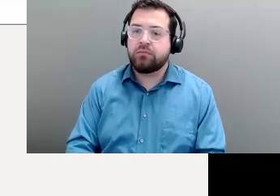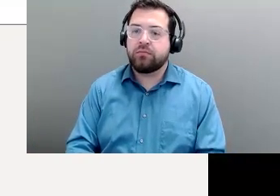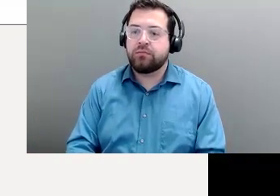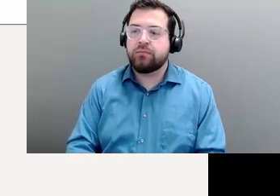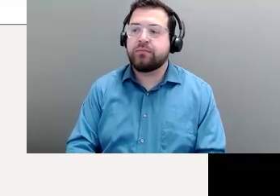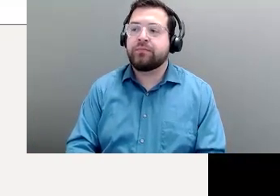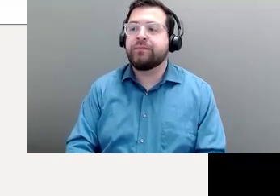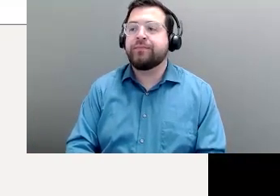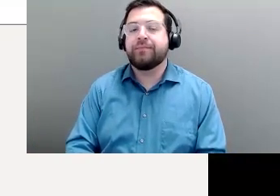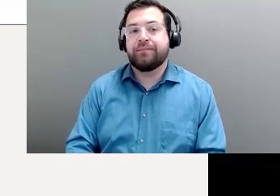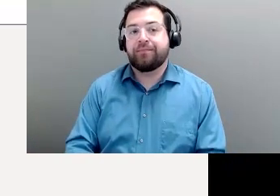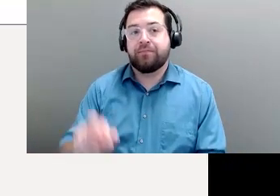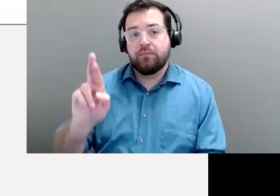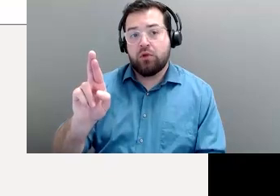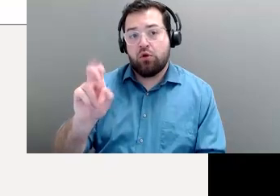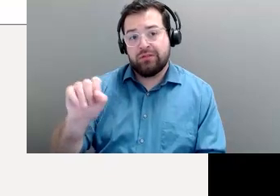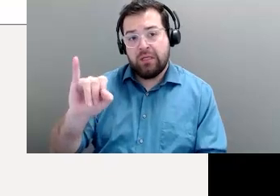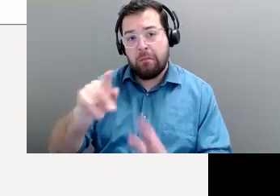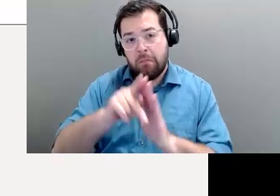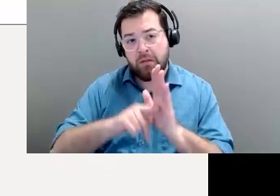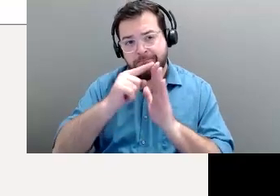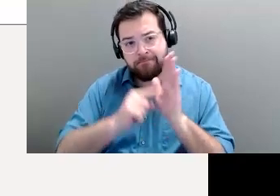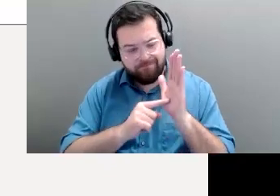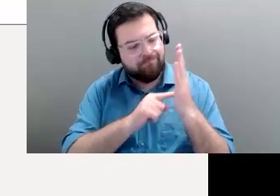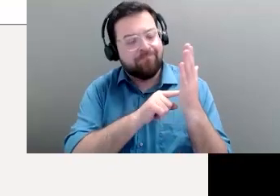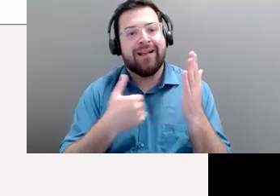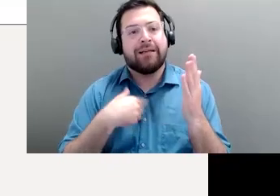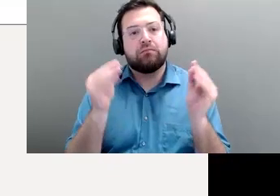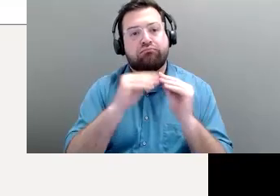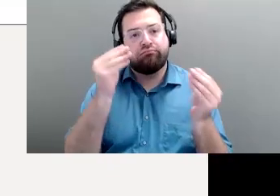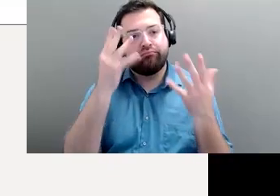In the RSI policy, there is also additional information that's available.